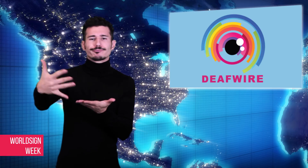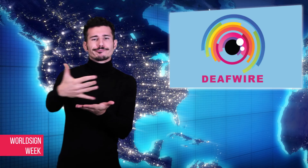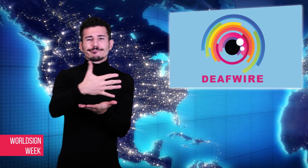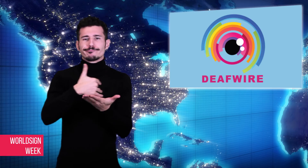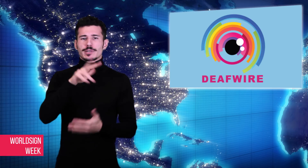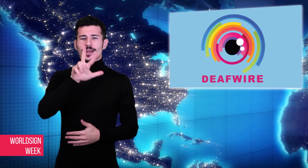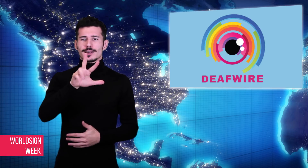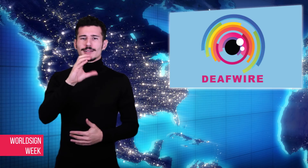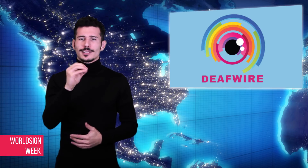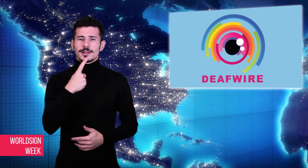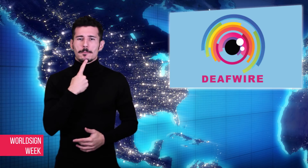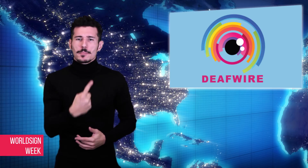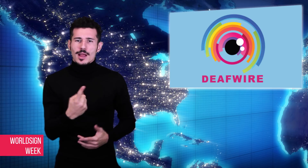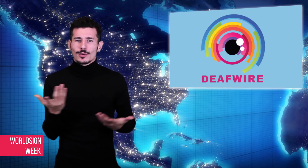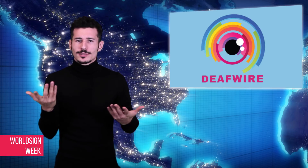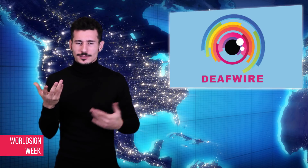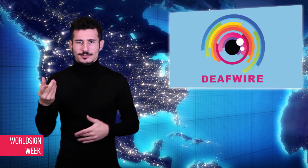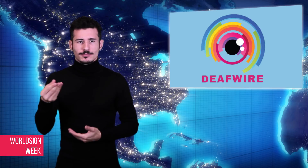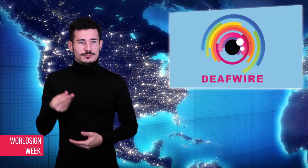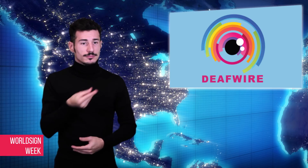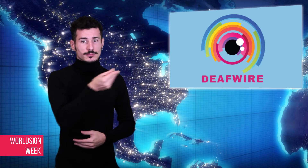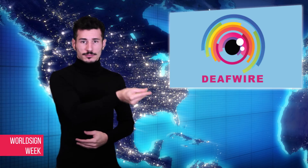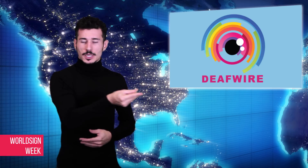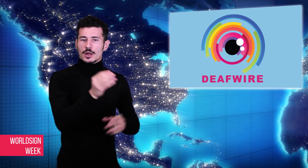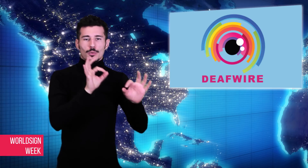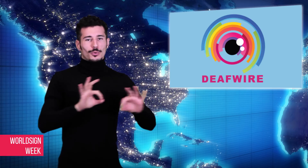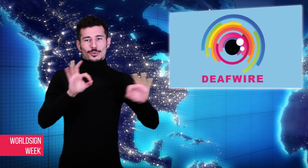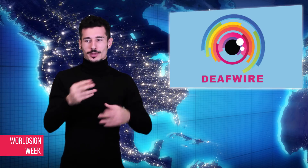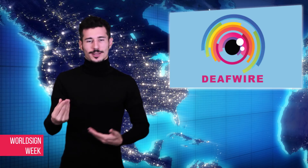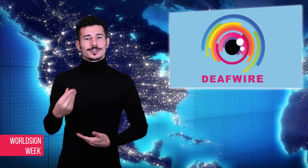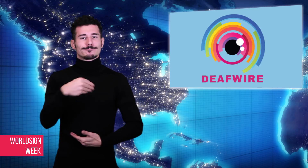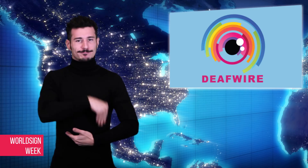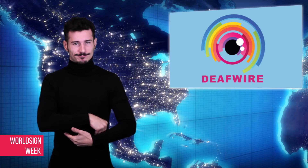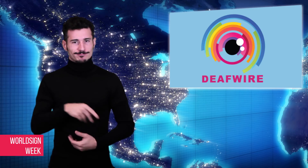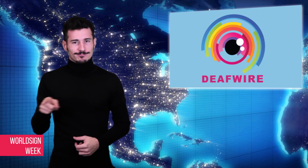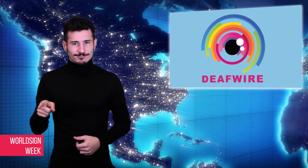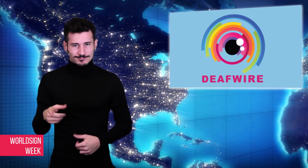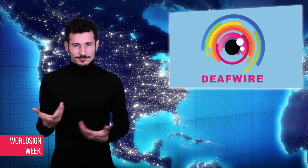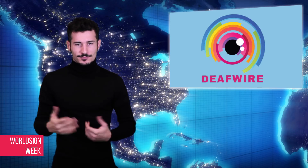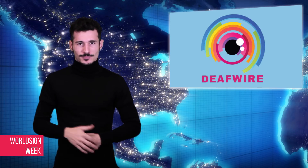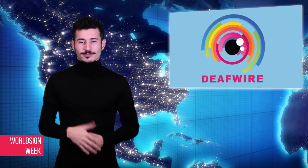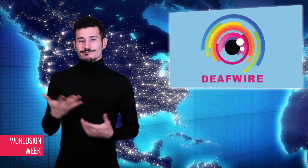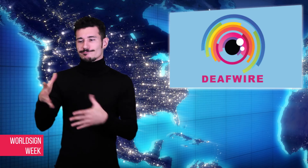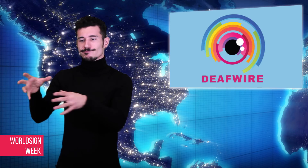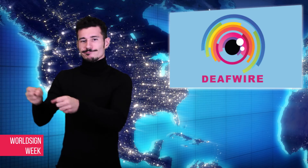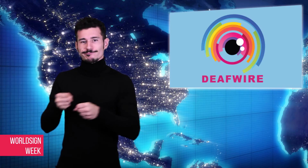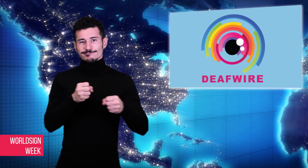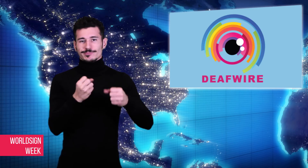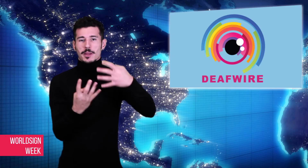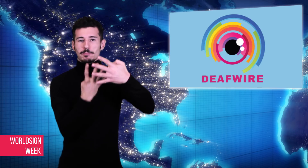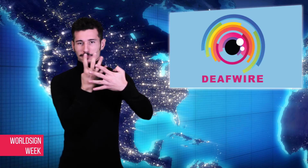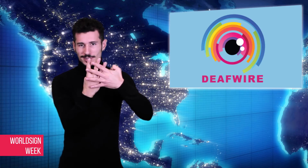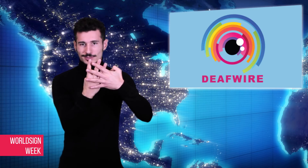by false representation – six months behind bars, and the remaining 18